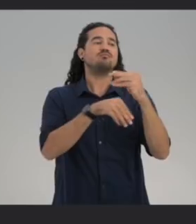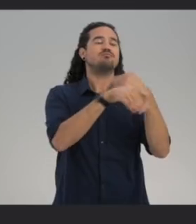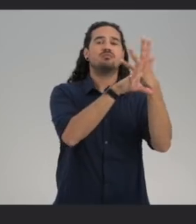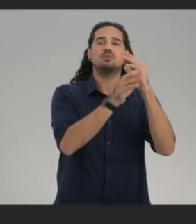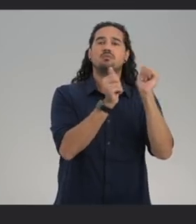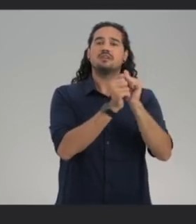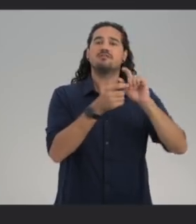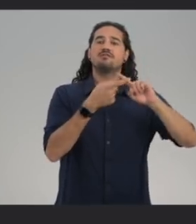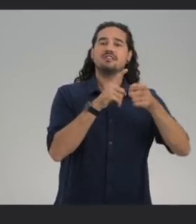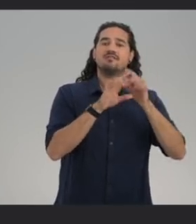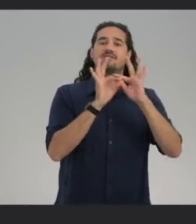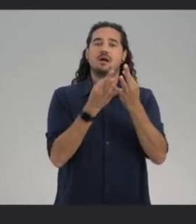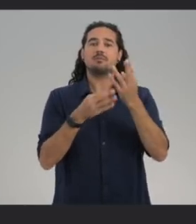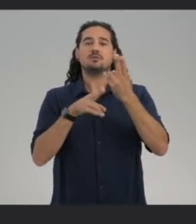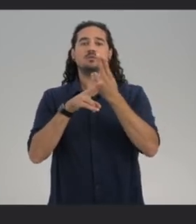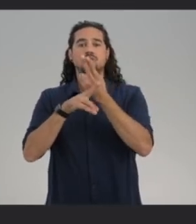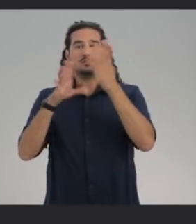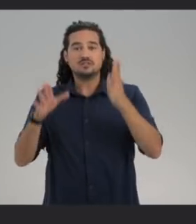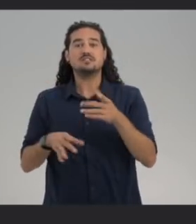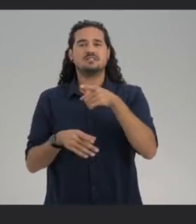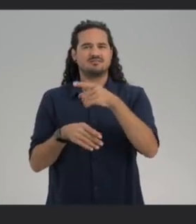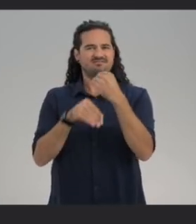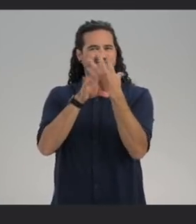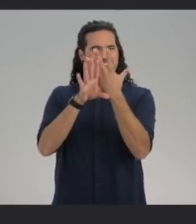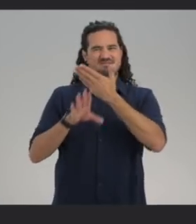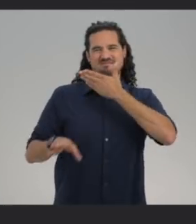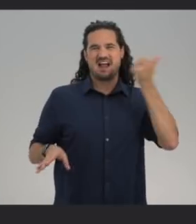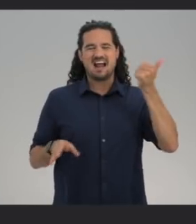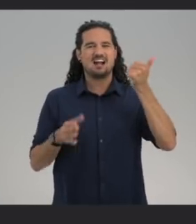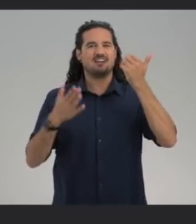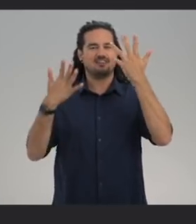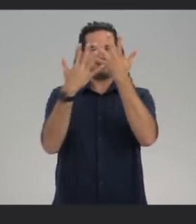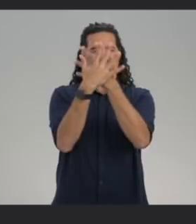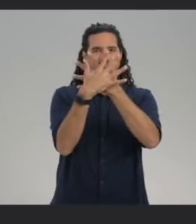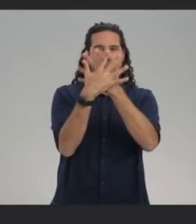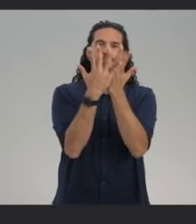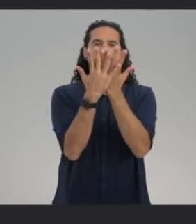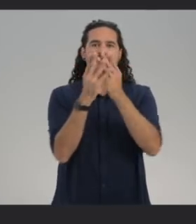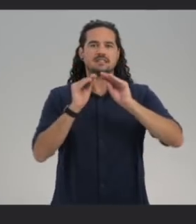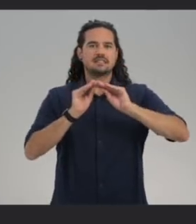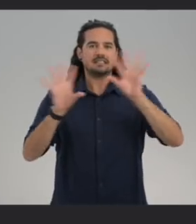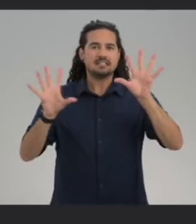they'll have sharper video with less grain and better contrast and detail in low-light conditions.